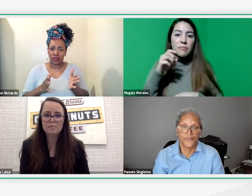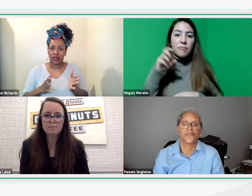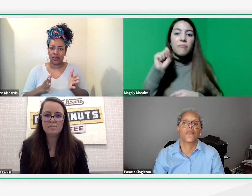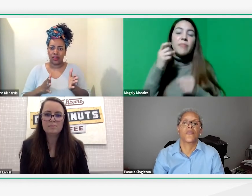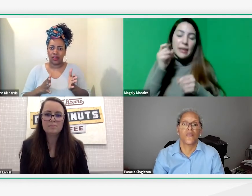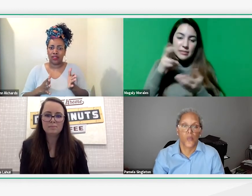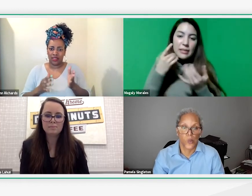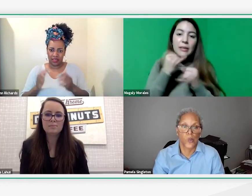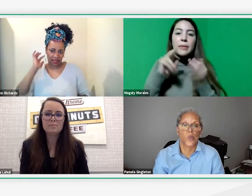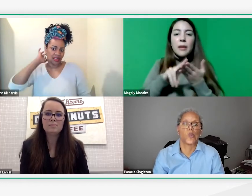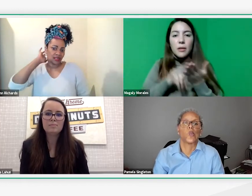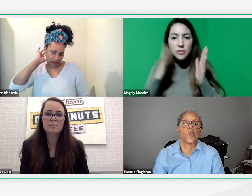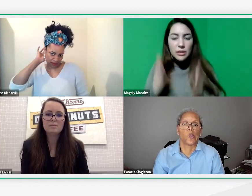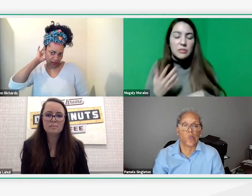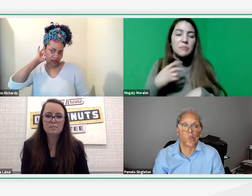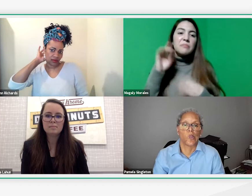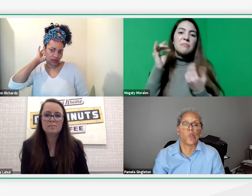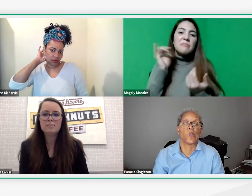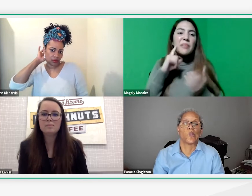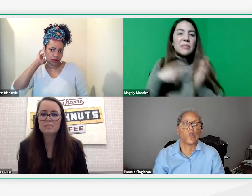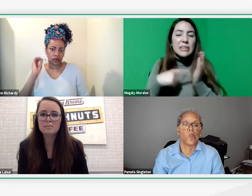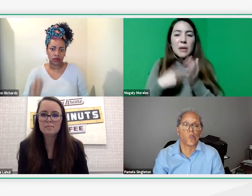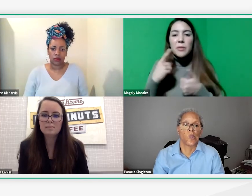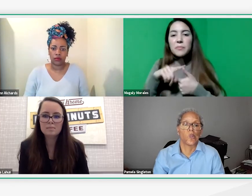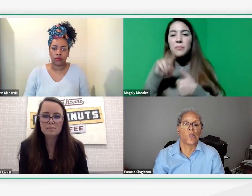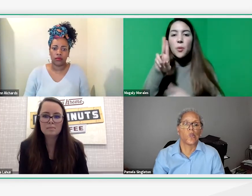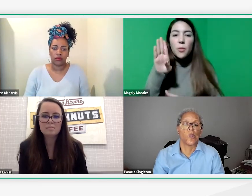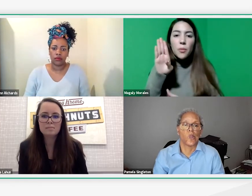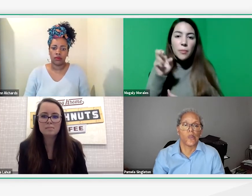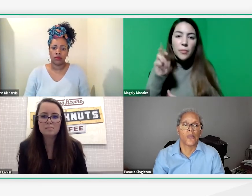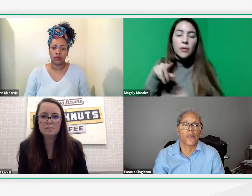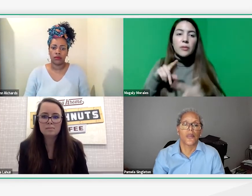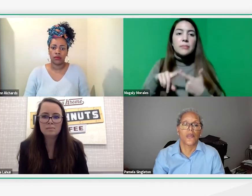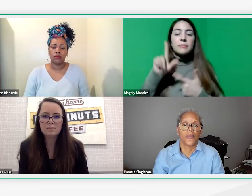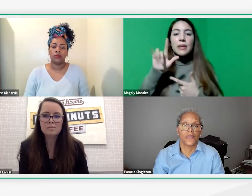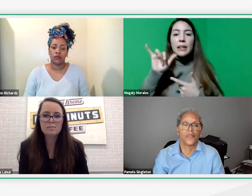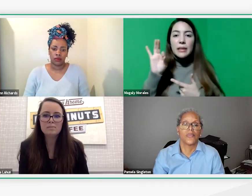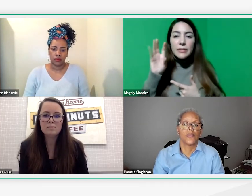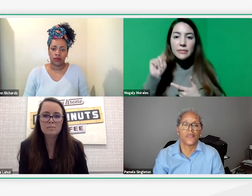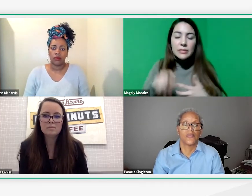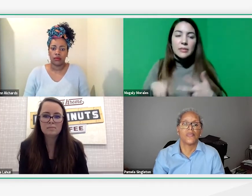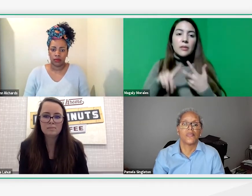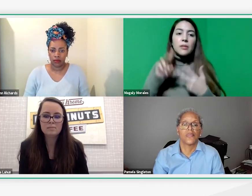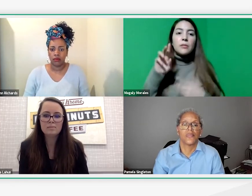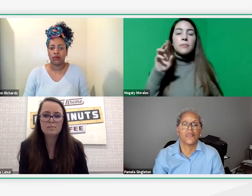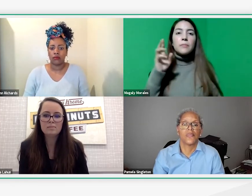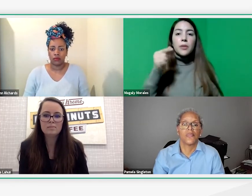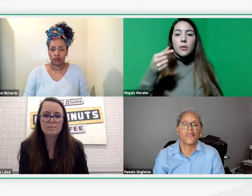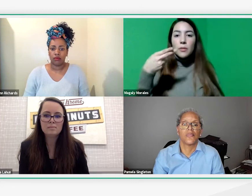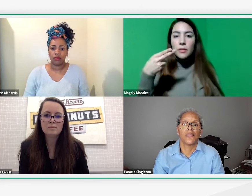the expenses that they document. For example: Uber drivers, Lyft drivers,